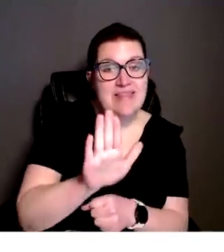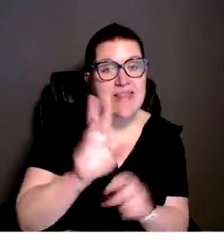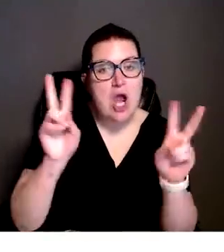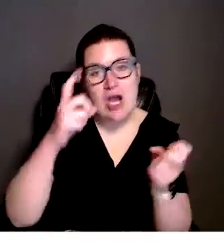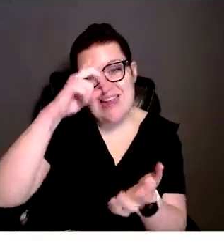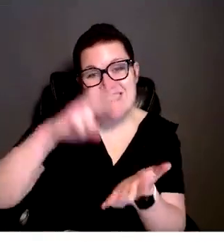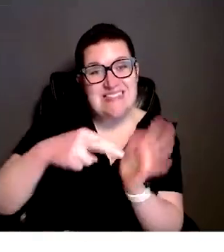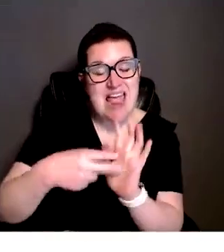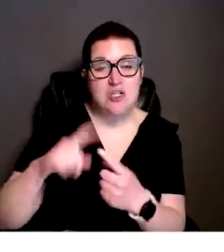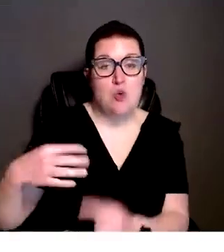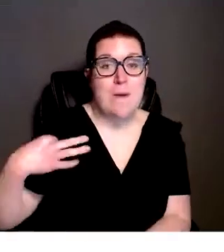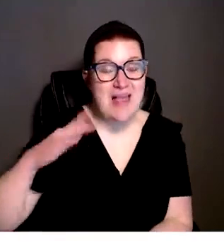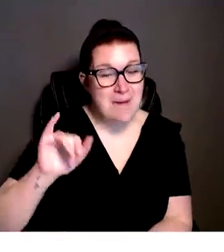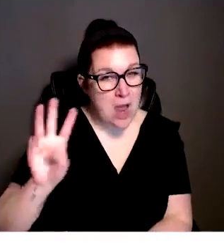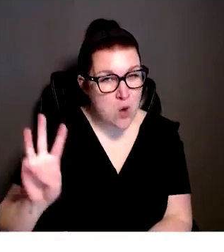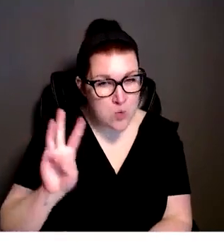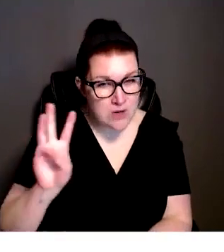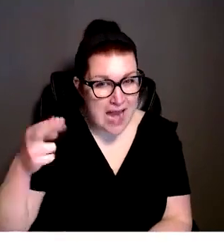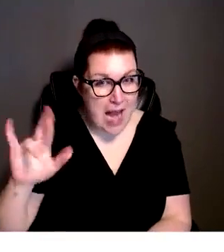Will feedback or questions on the intent letters be provided?